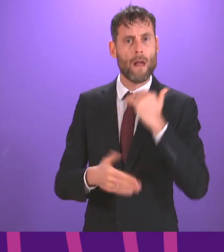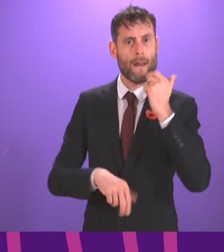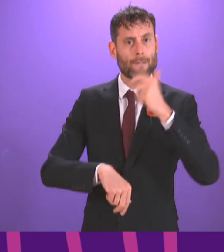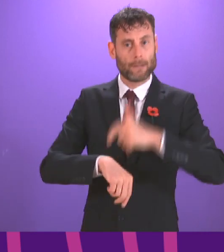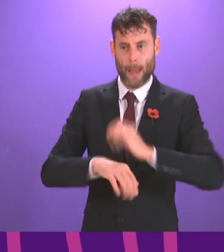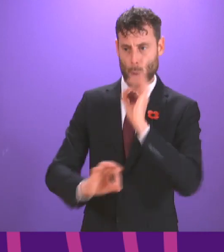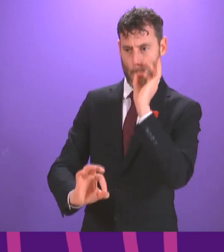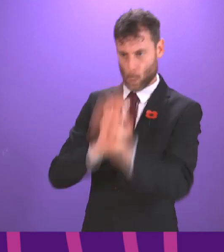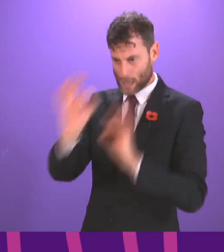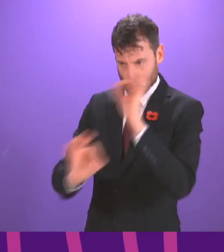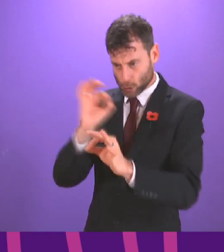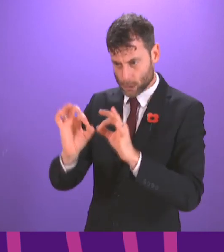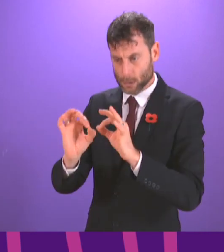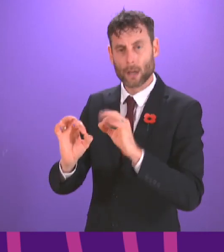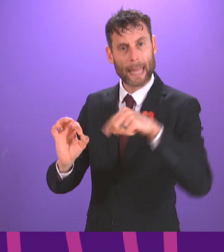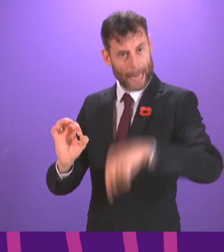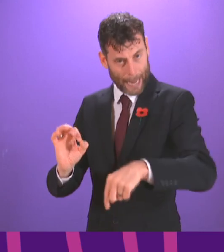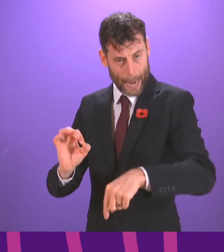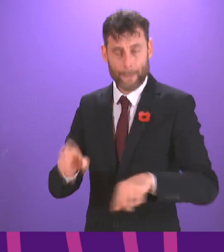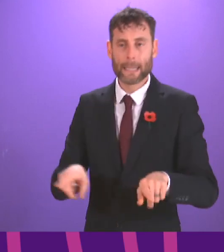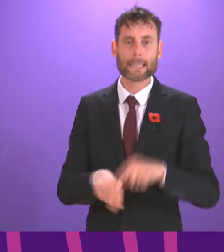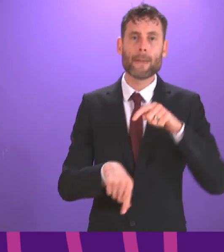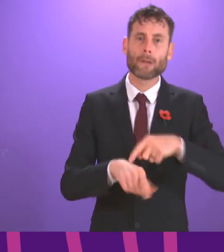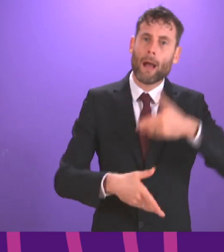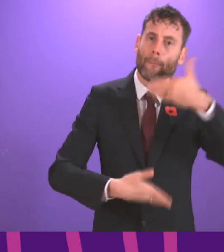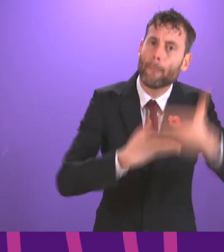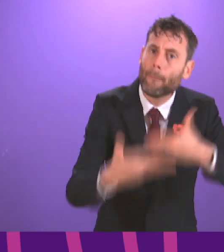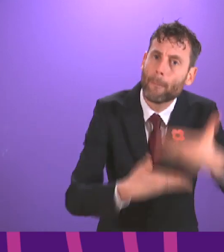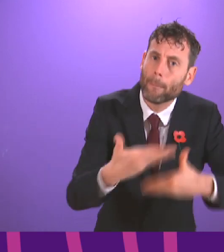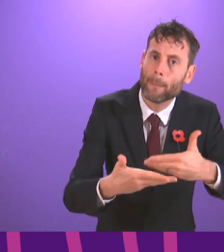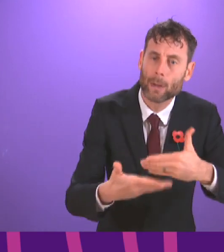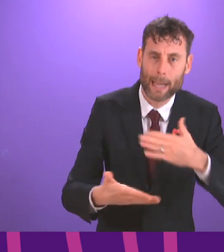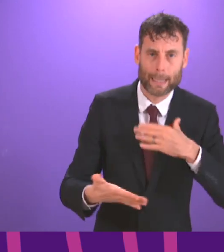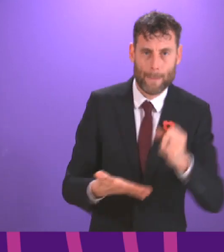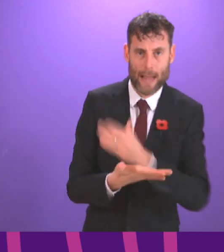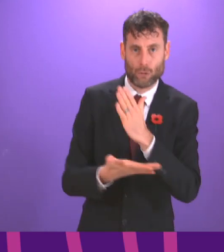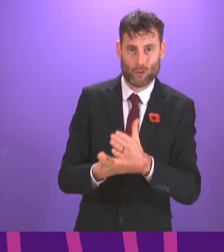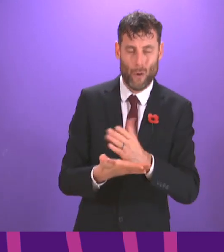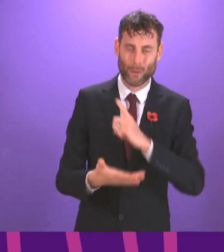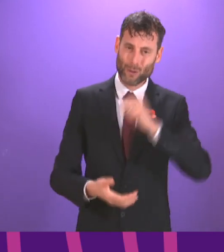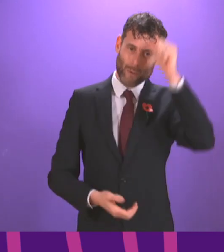parliamentary time for members to raise issues on behalf of their constituents. That is on